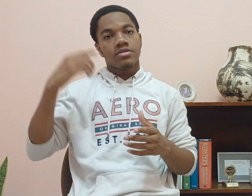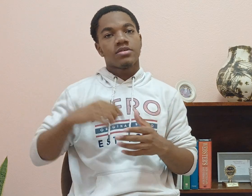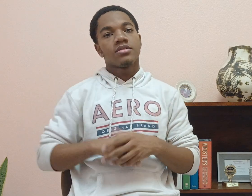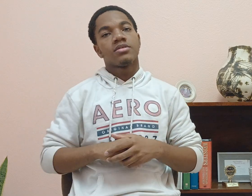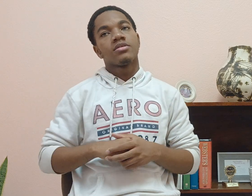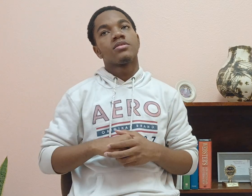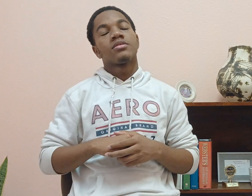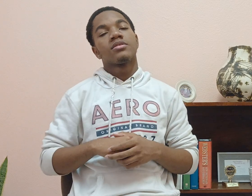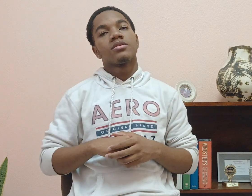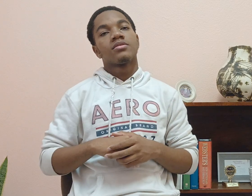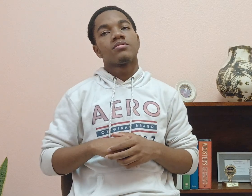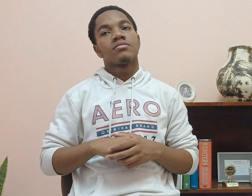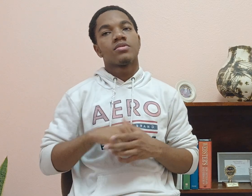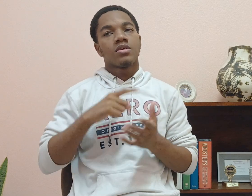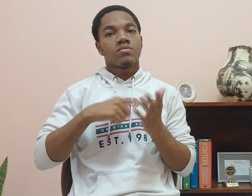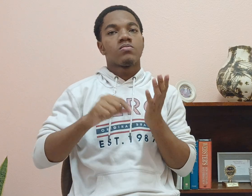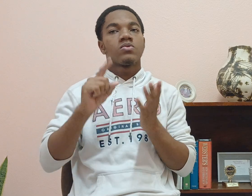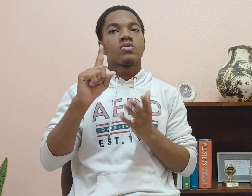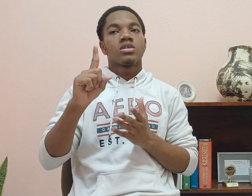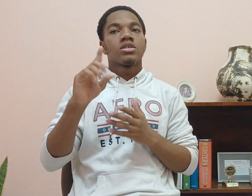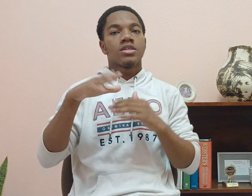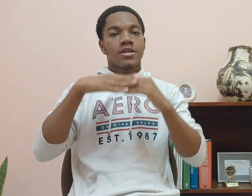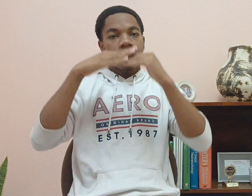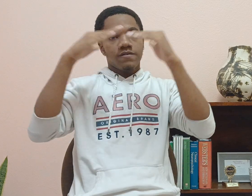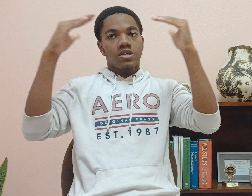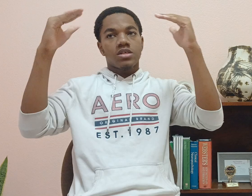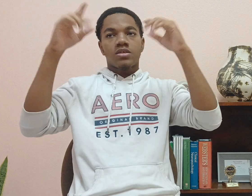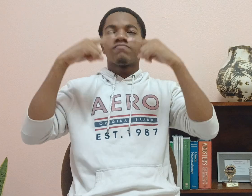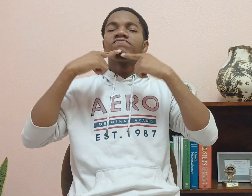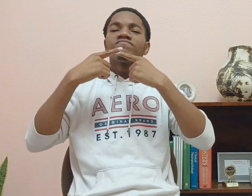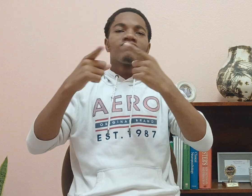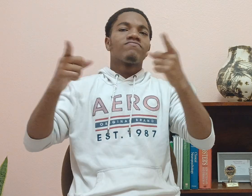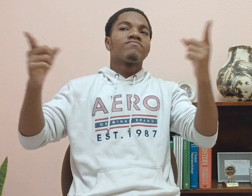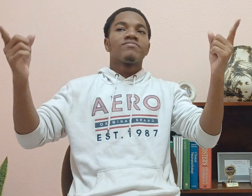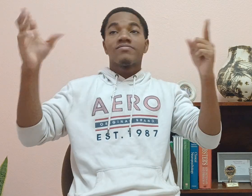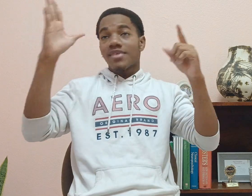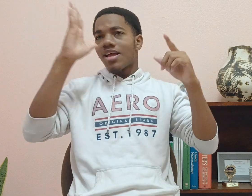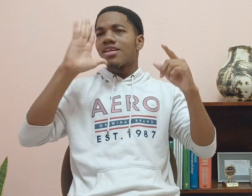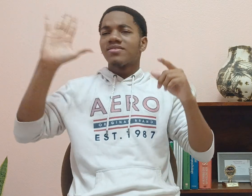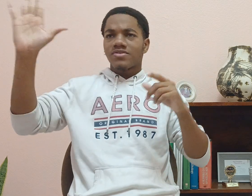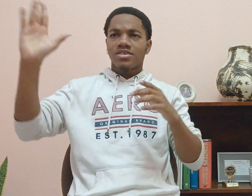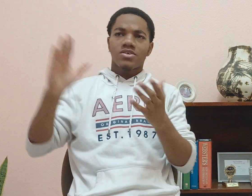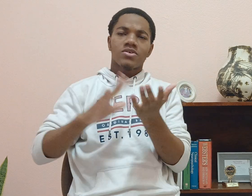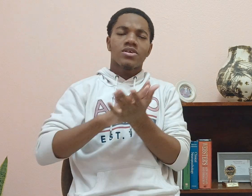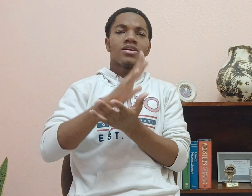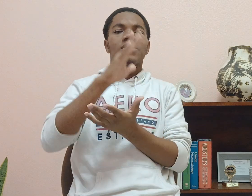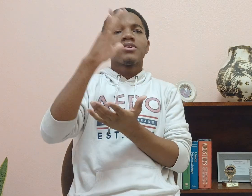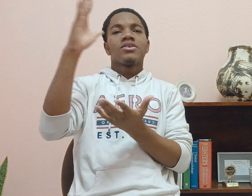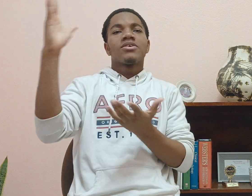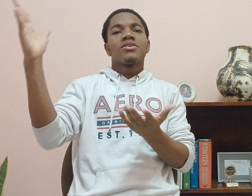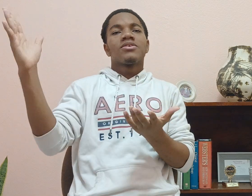1 The heavens declare the glory of God;